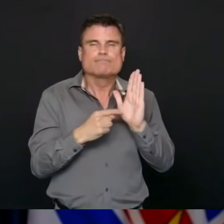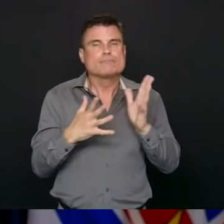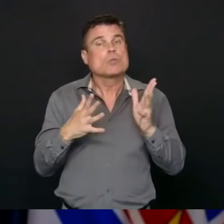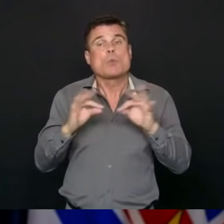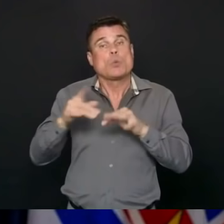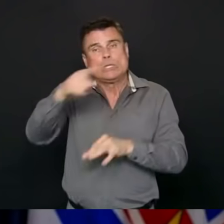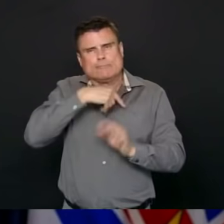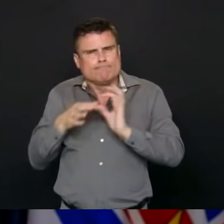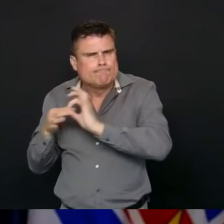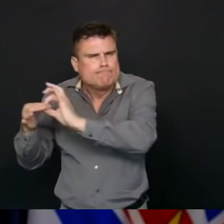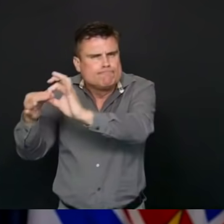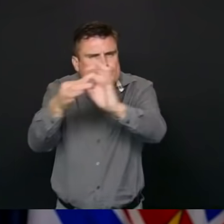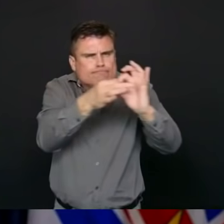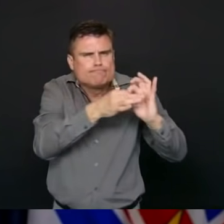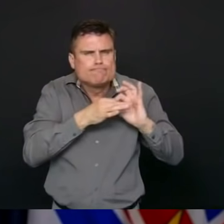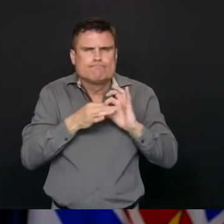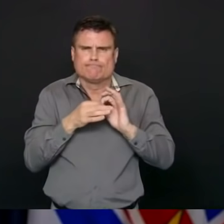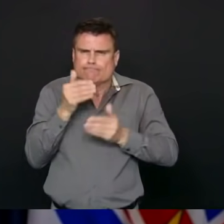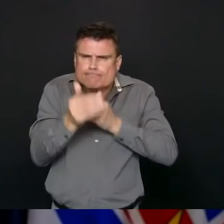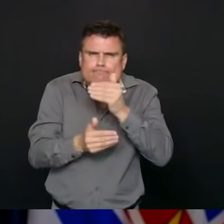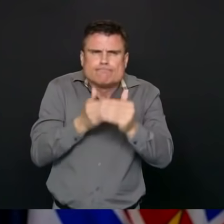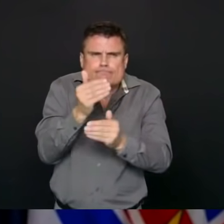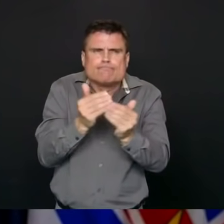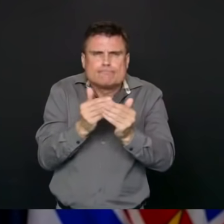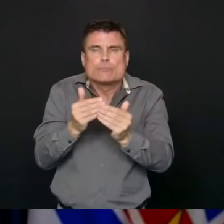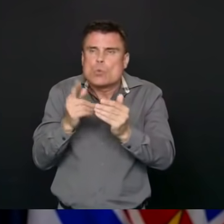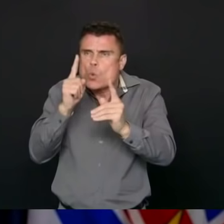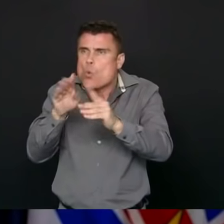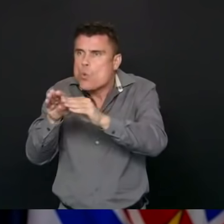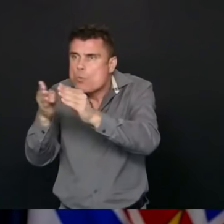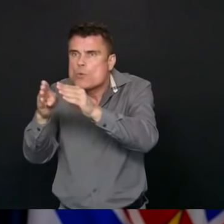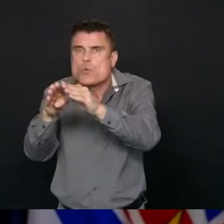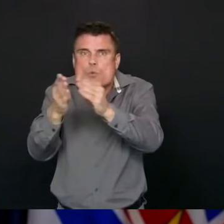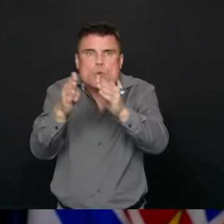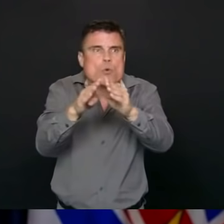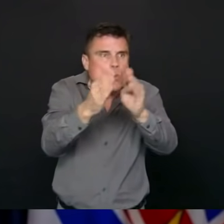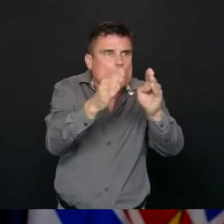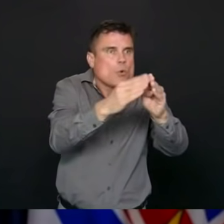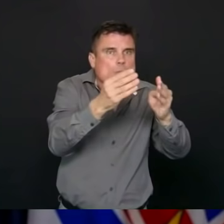open up, social and economic activity in the coming days.